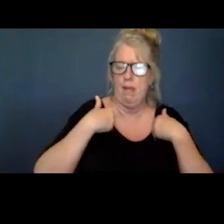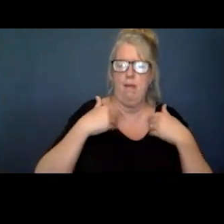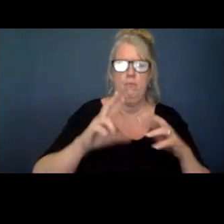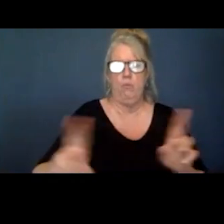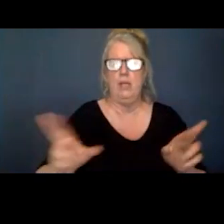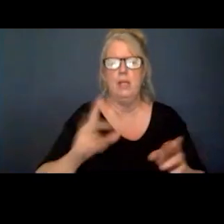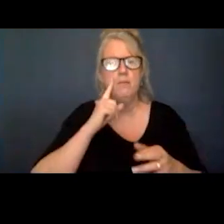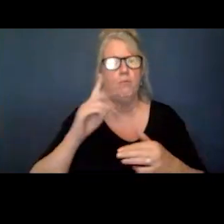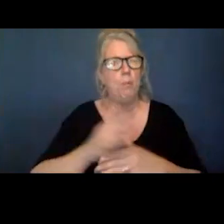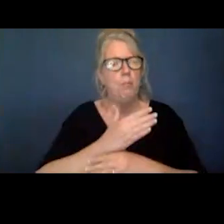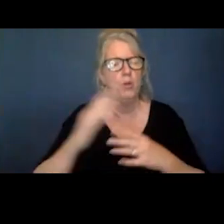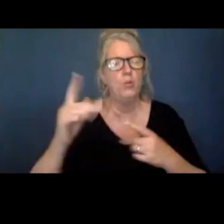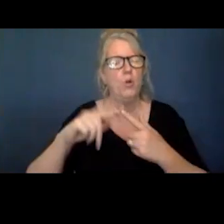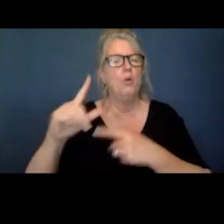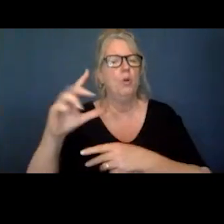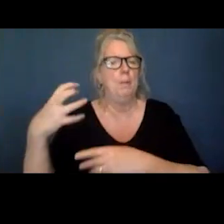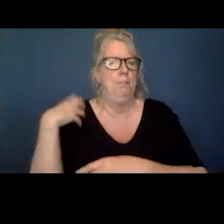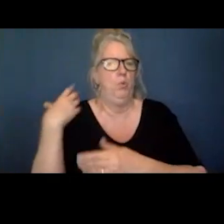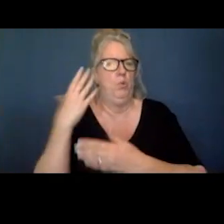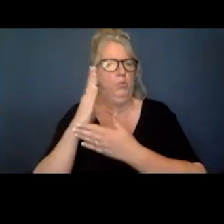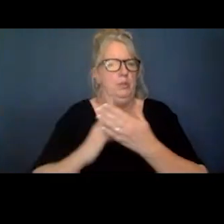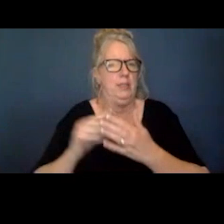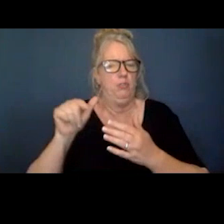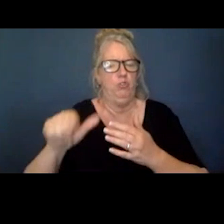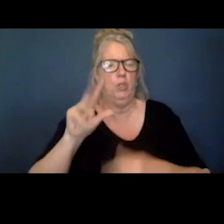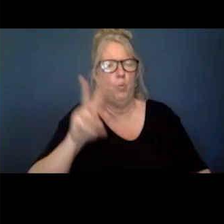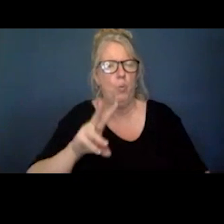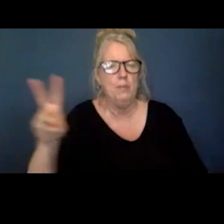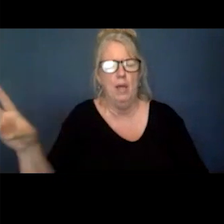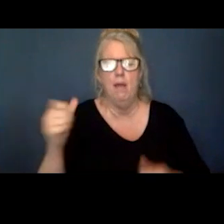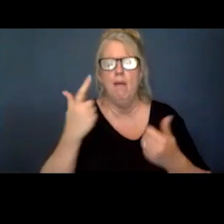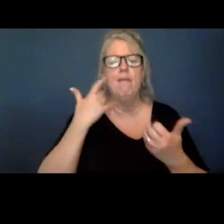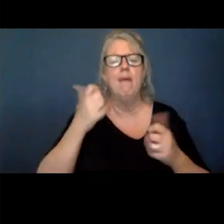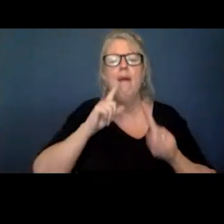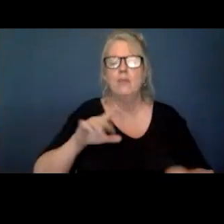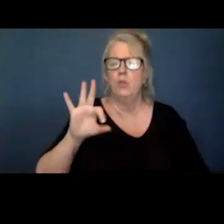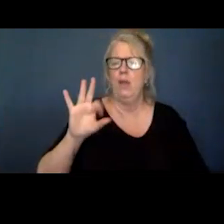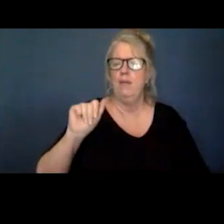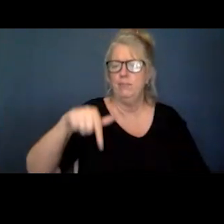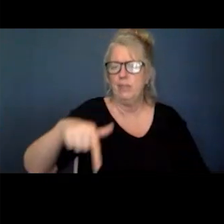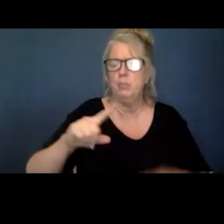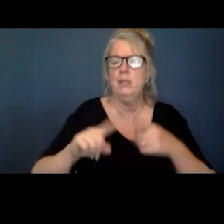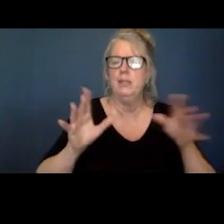employers section of your website. This can help answer any FAQs and explain processes to those